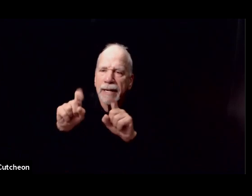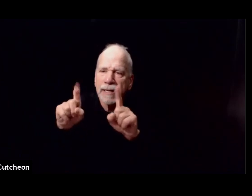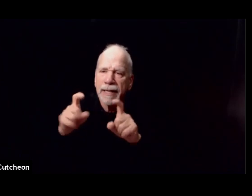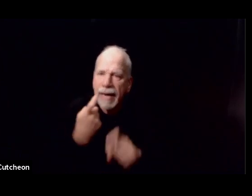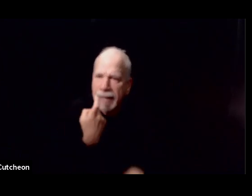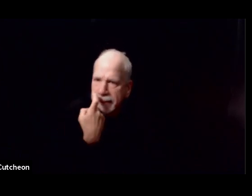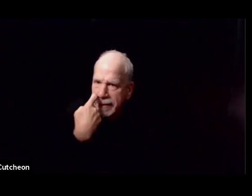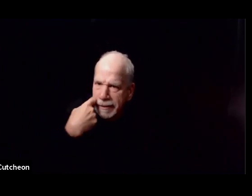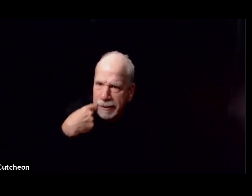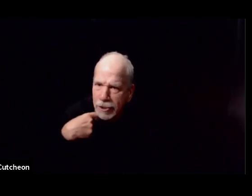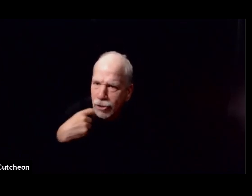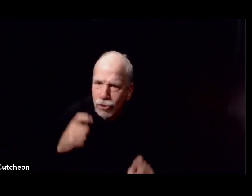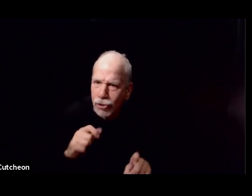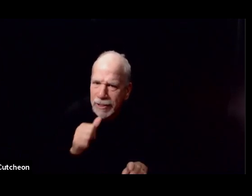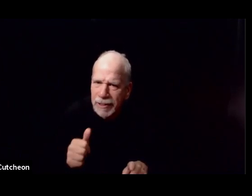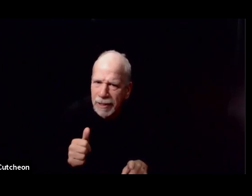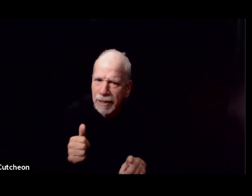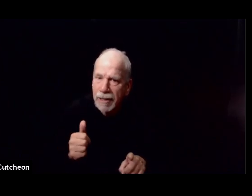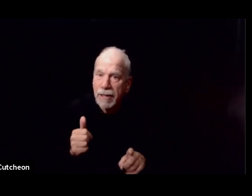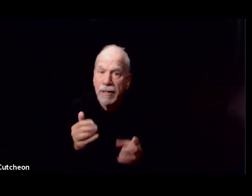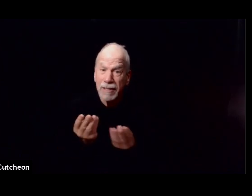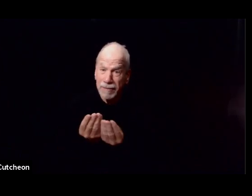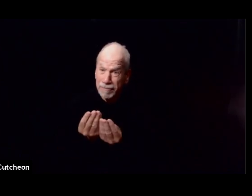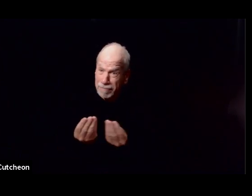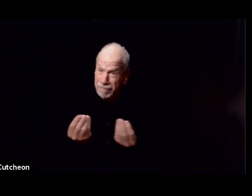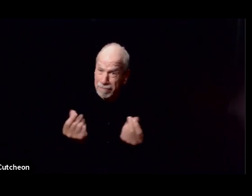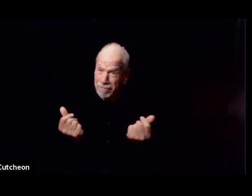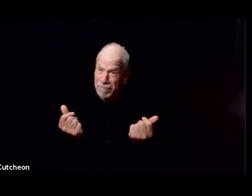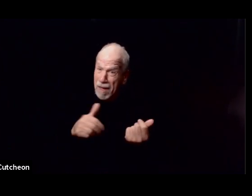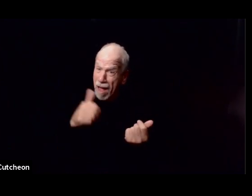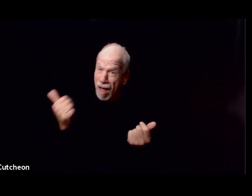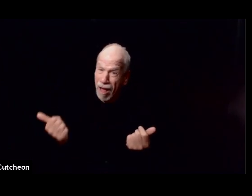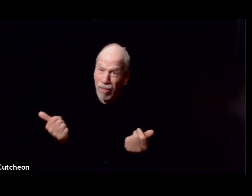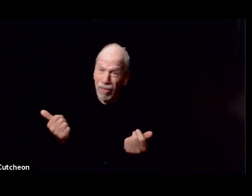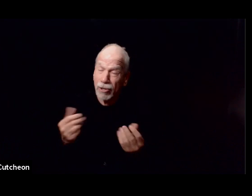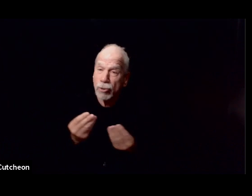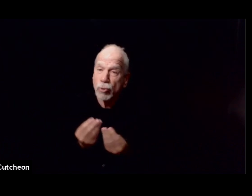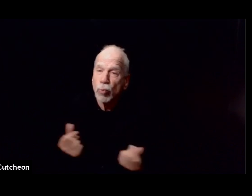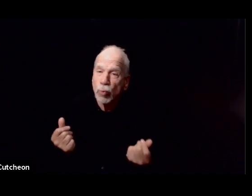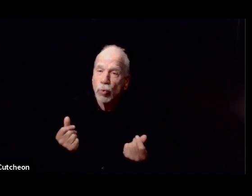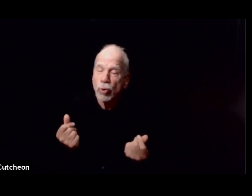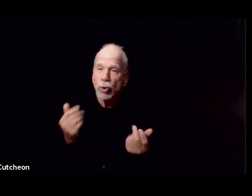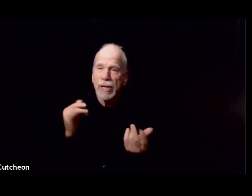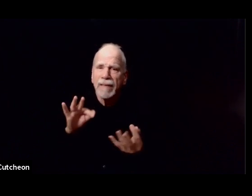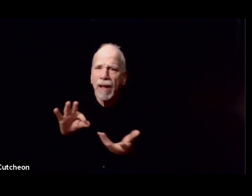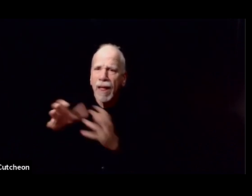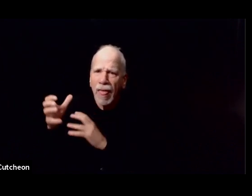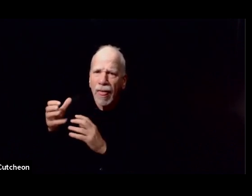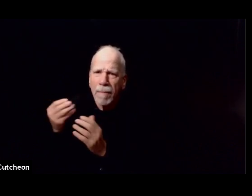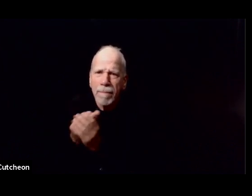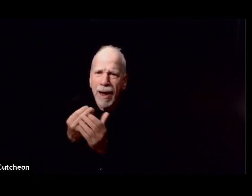there other solutions that you are considering to make sure that people aren't paying hundreds of dollars for a test if they're asymptomatic?